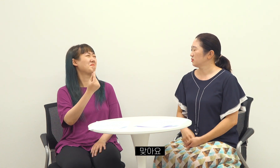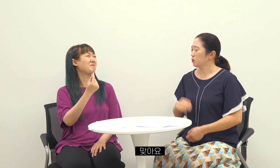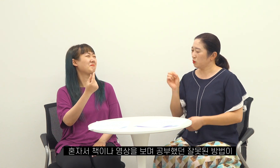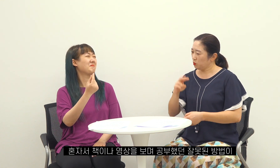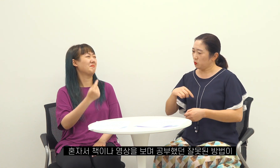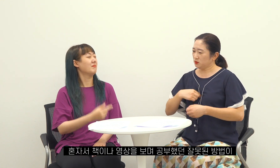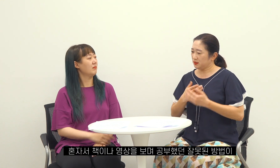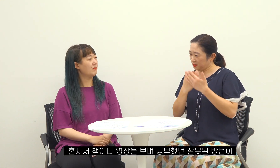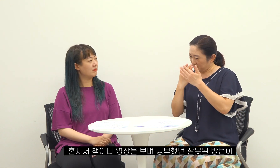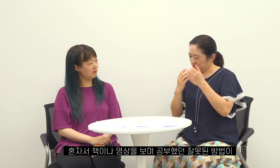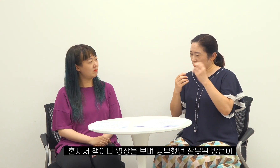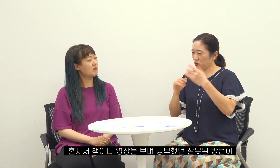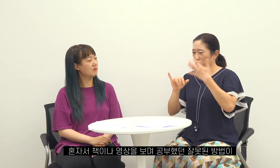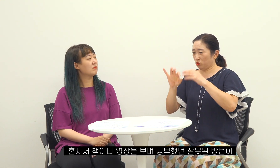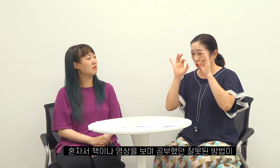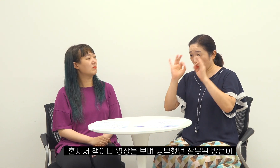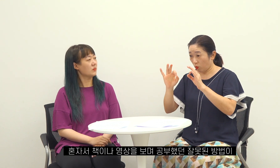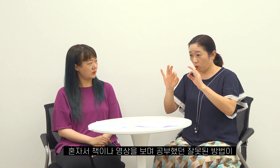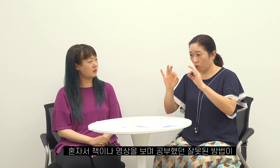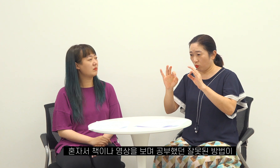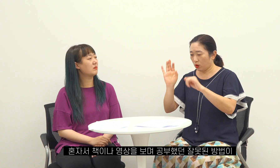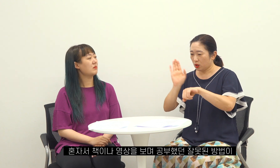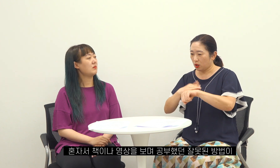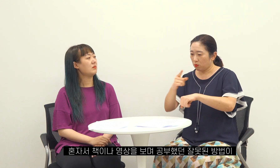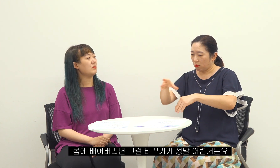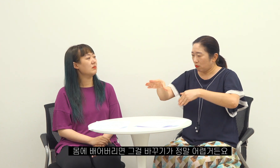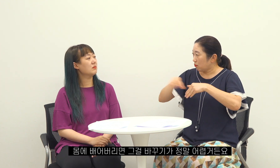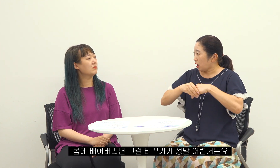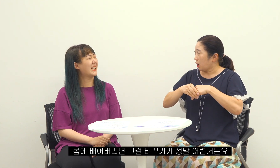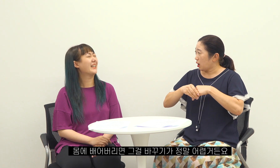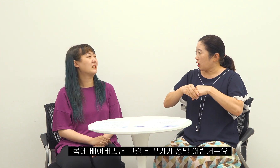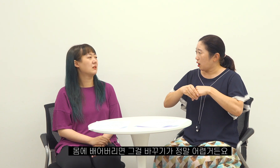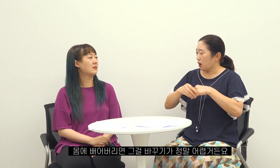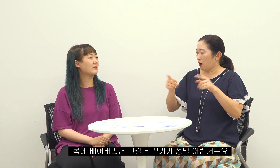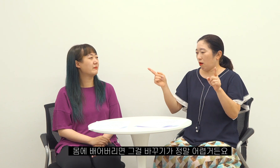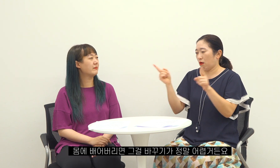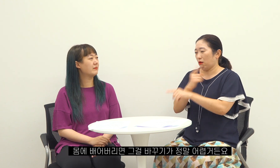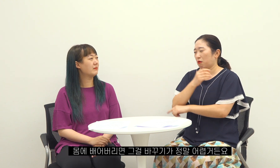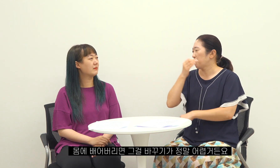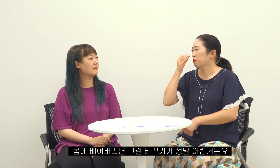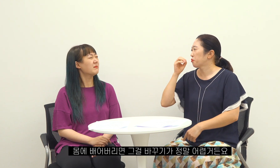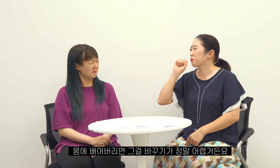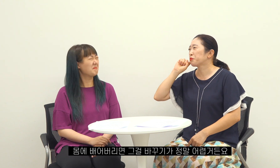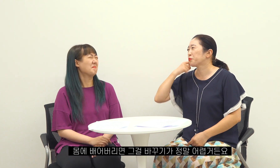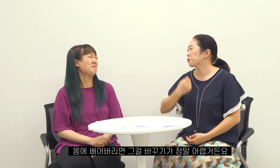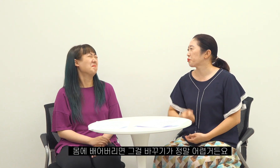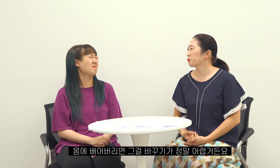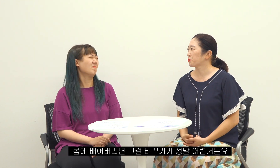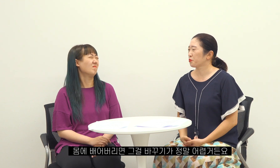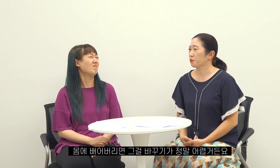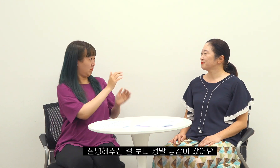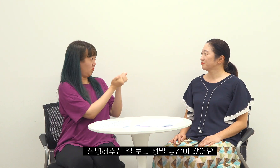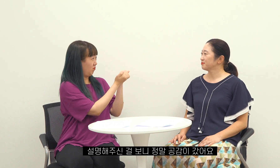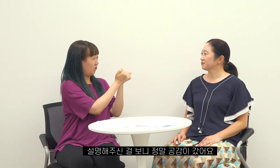It is really difficult to change the wrong way of studying by yourself while watching books or videos gets ingrained into your body.